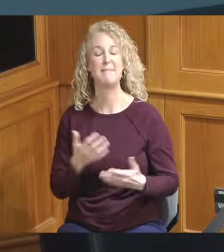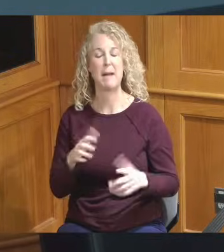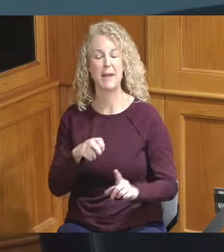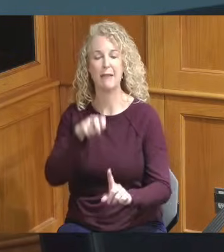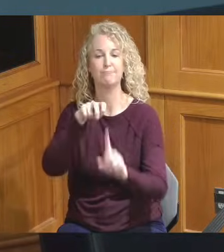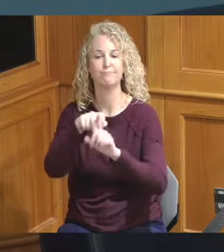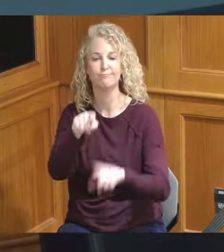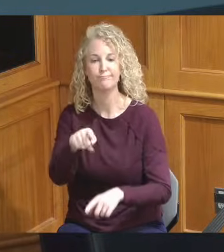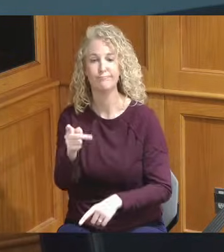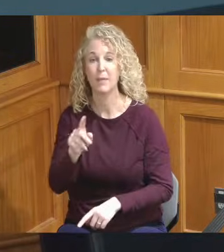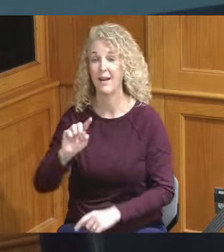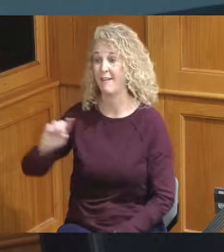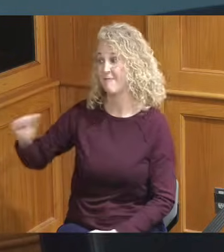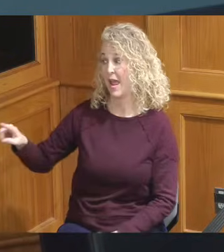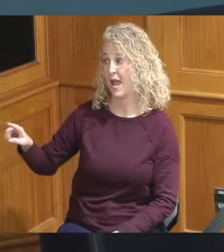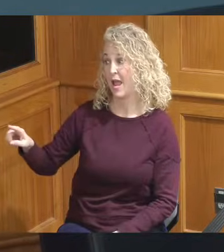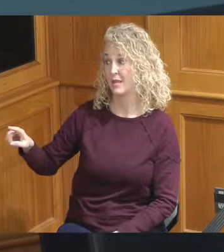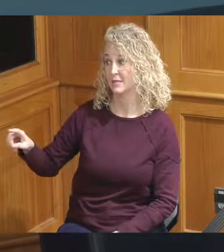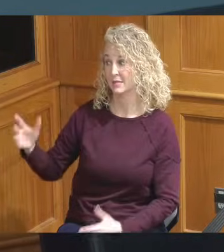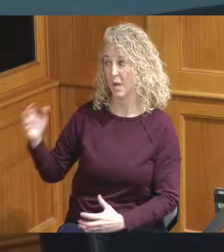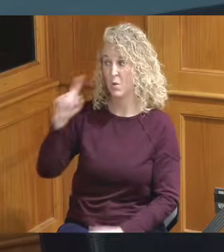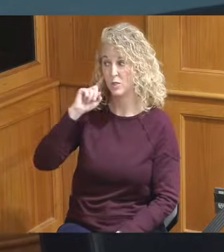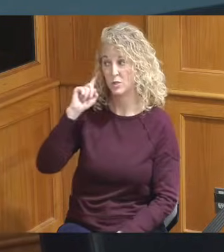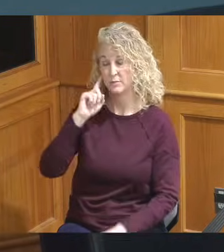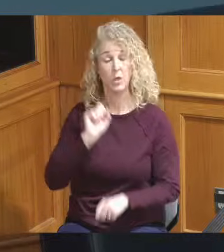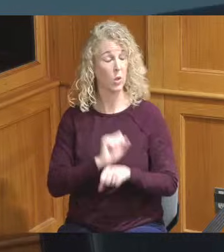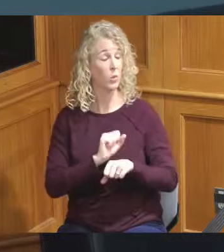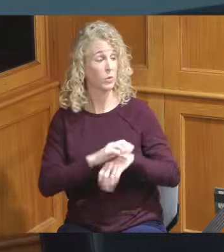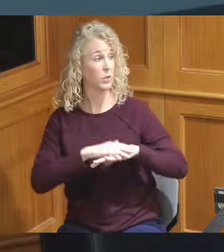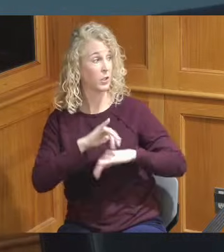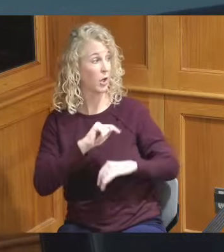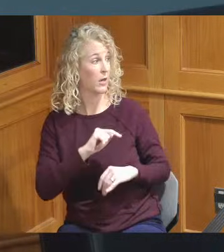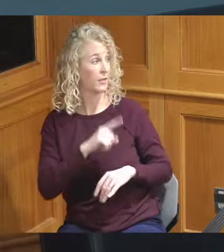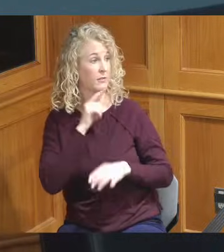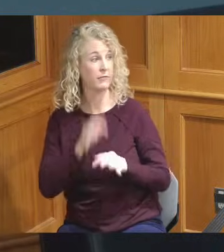Ludo, I've asked you about it. I'd like to and we're working on that. That's very important.